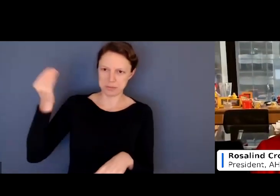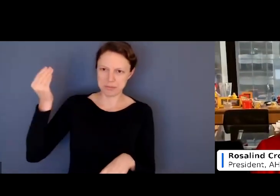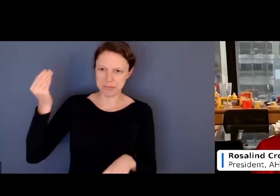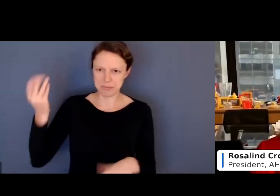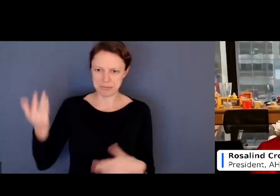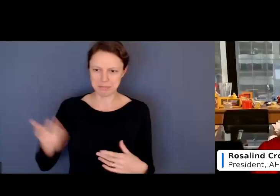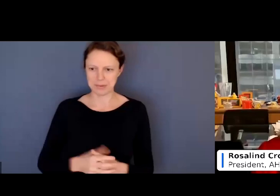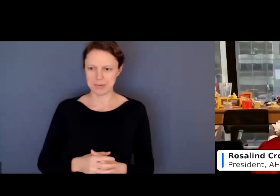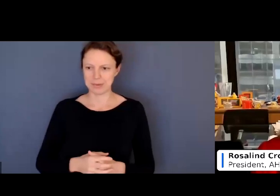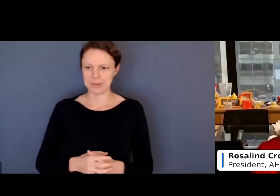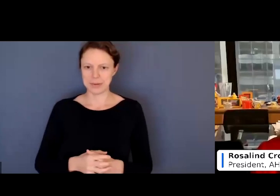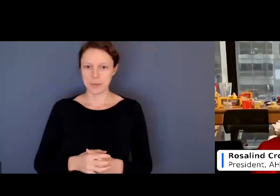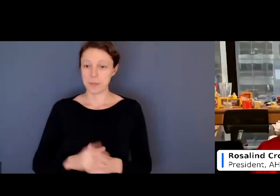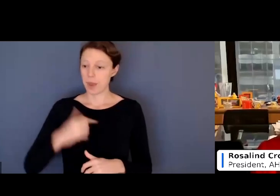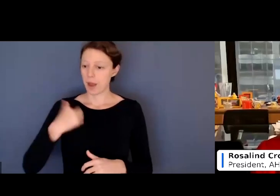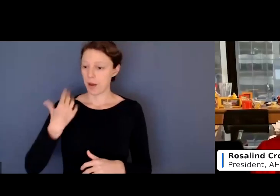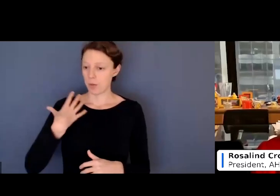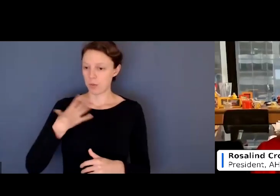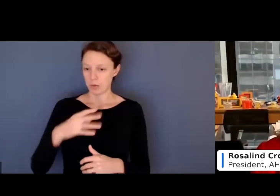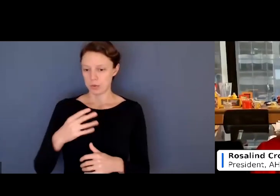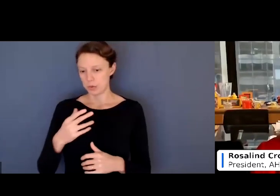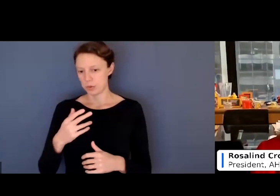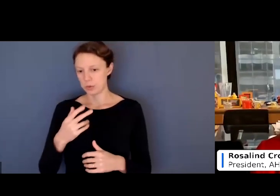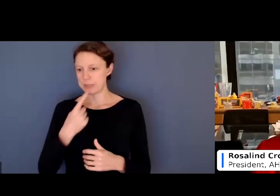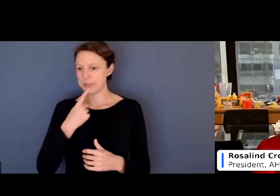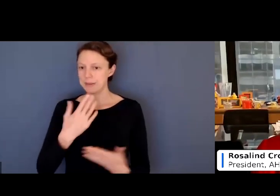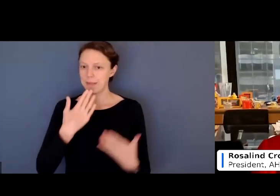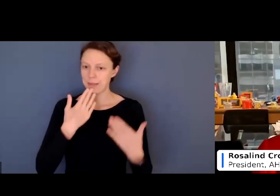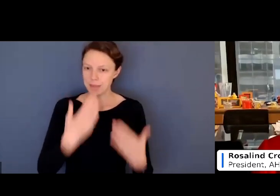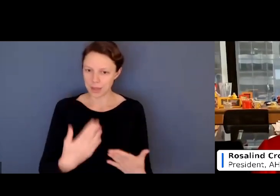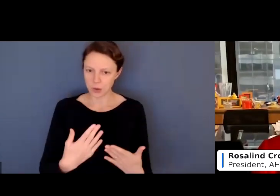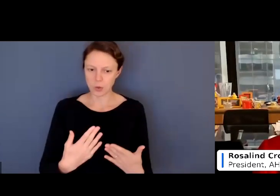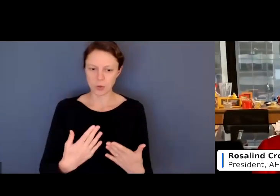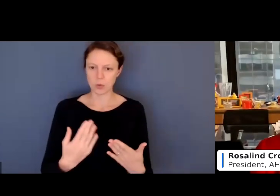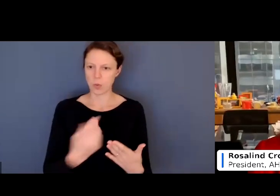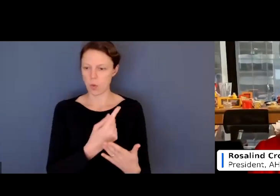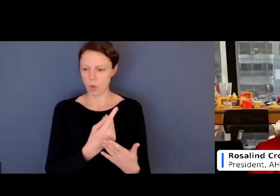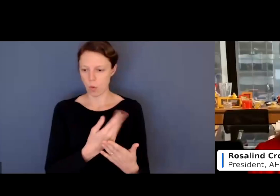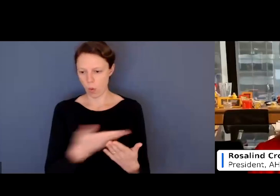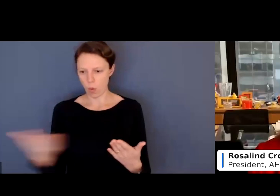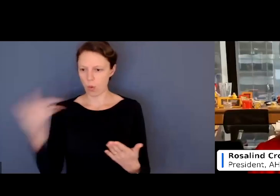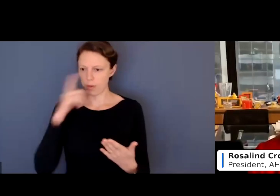to all our esteemed speakers, experts and. Advocates who have dedicated their.